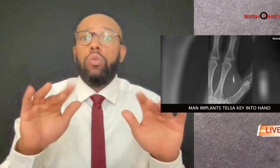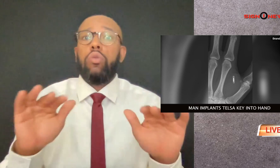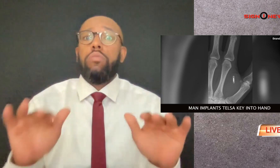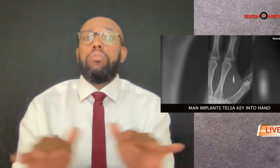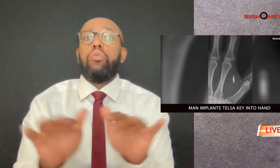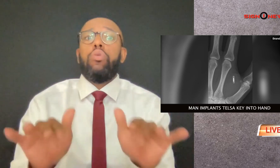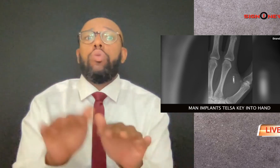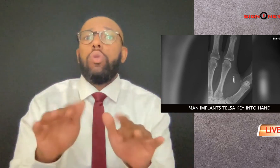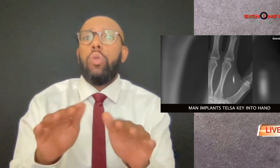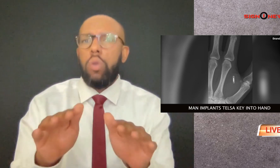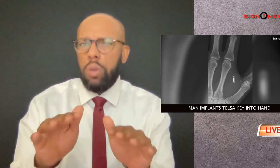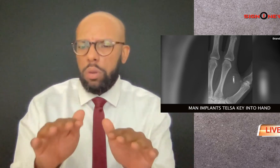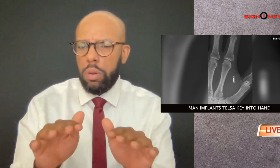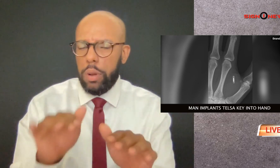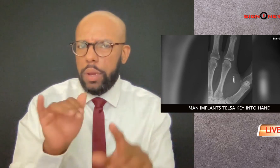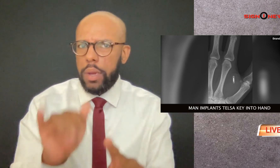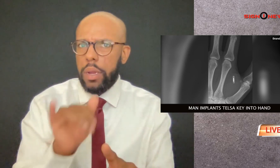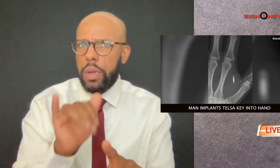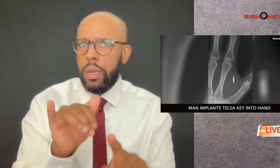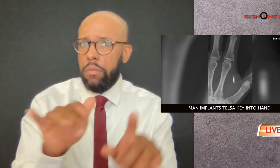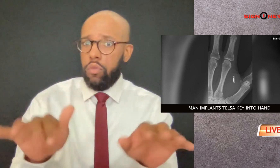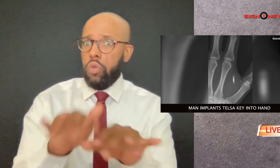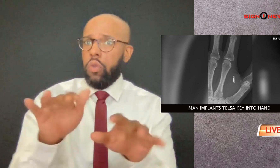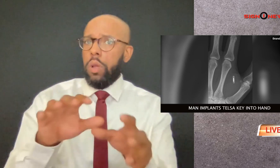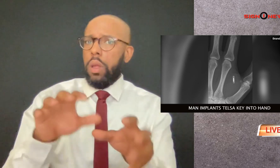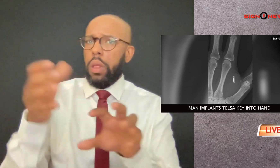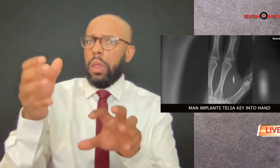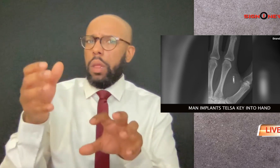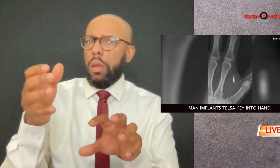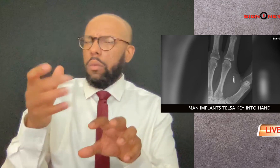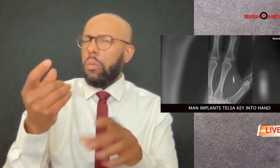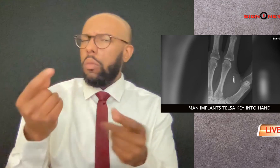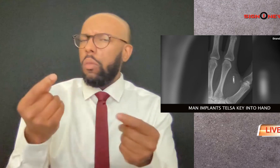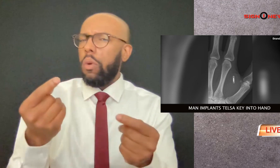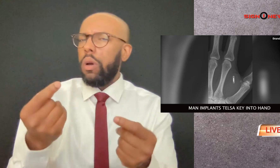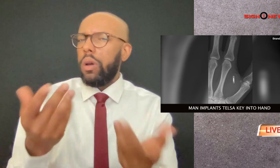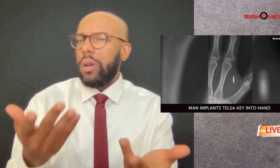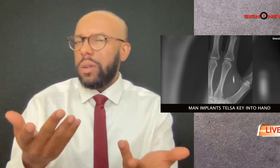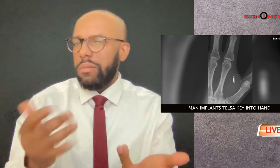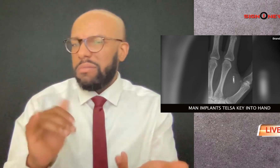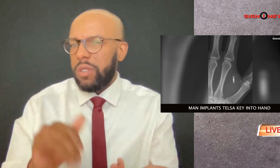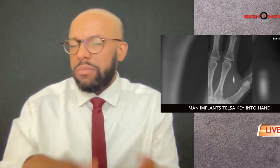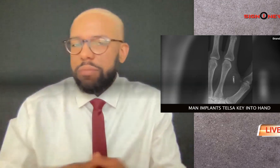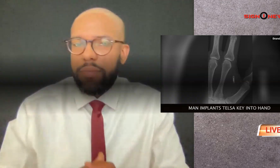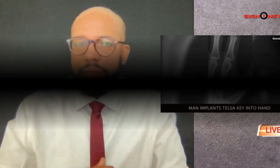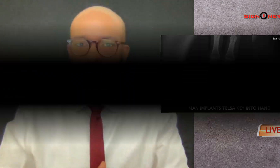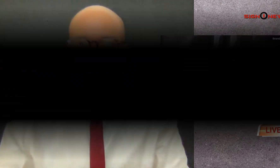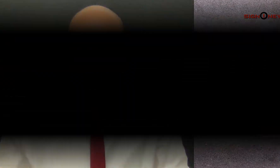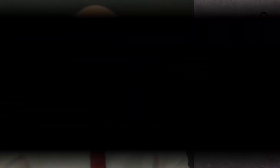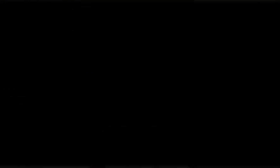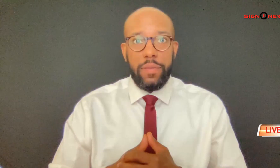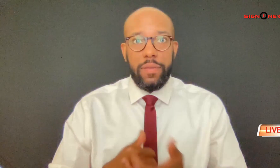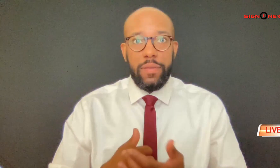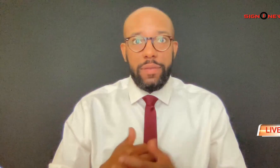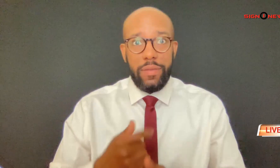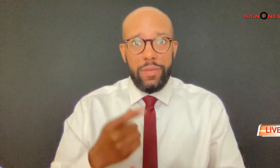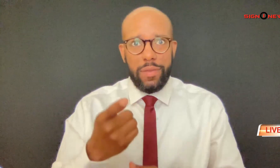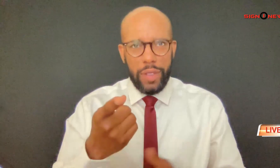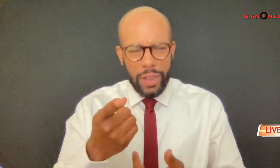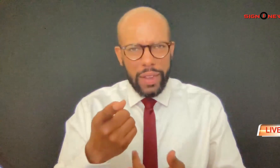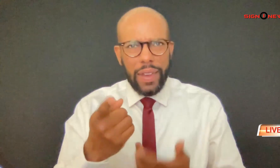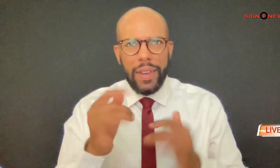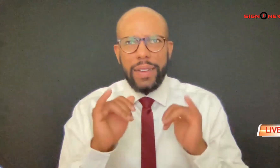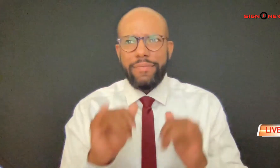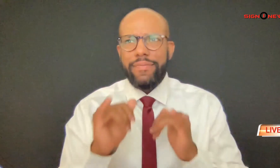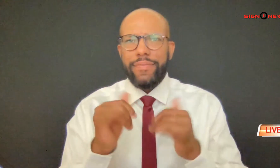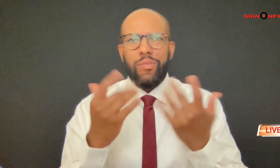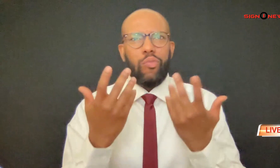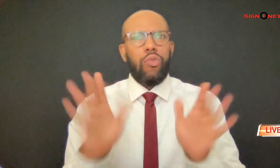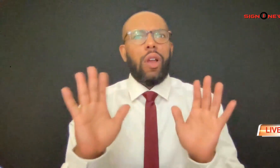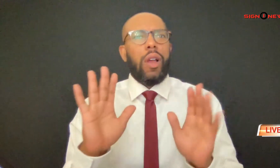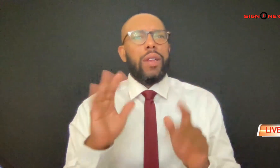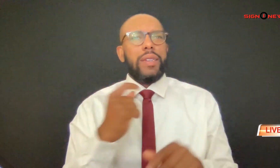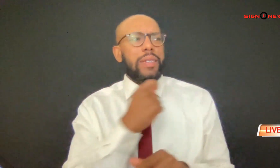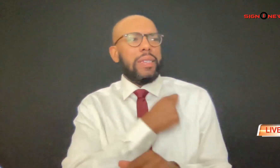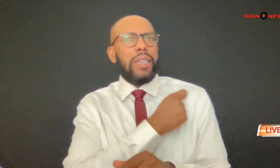or a major computer malfunction waiting to happen